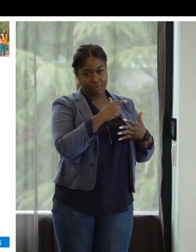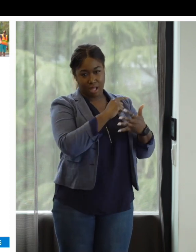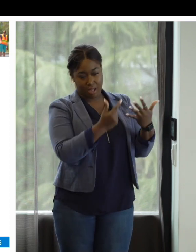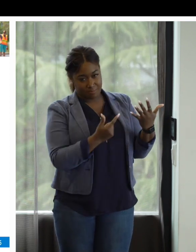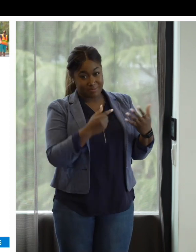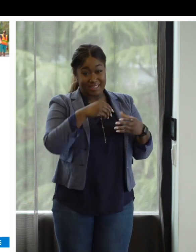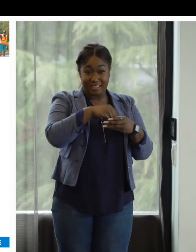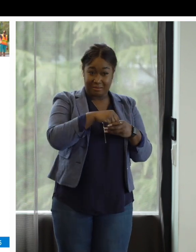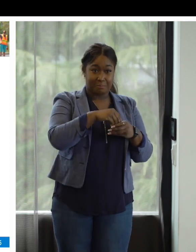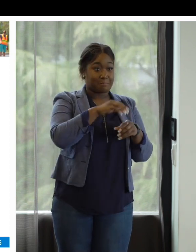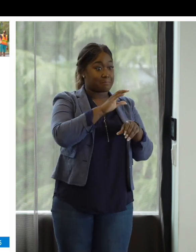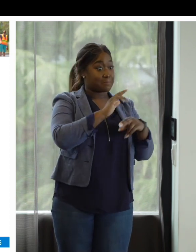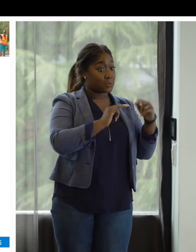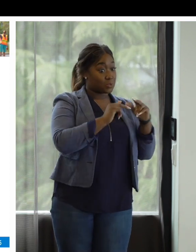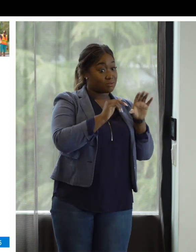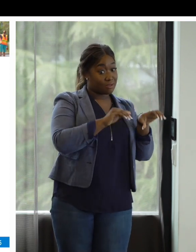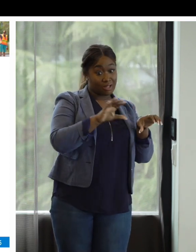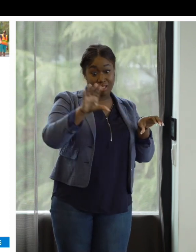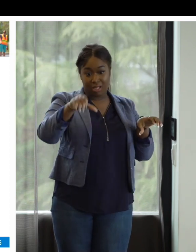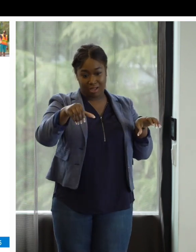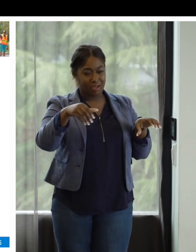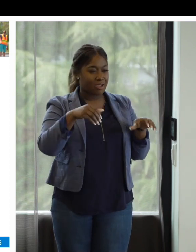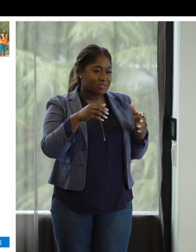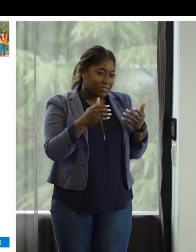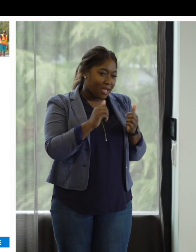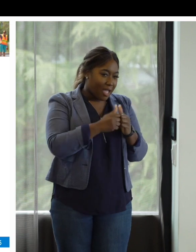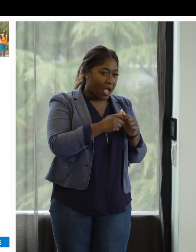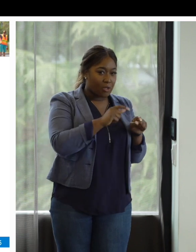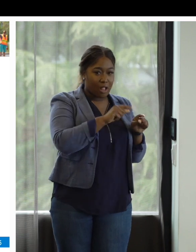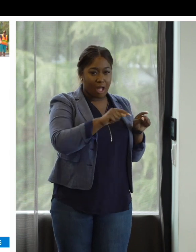So we looked at those gap categories and came up with